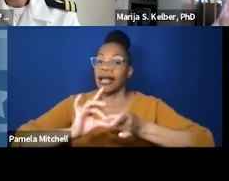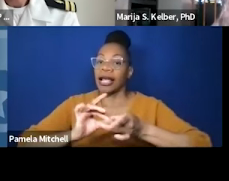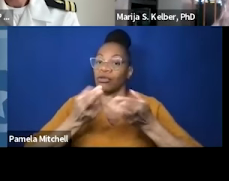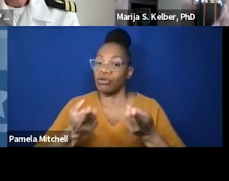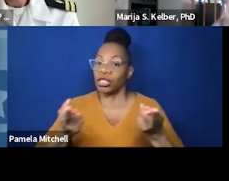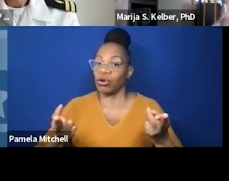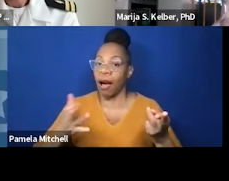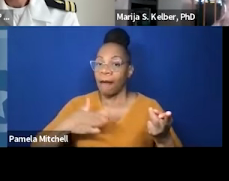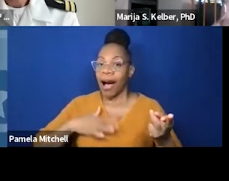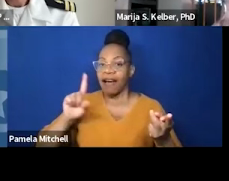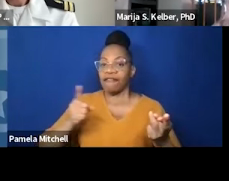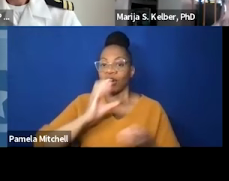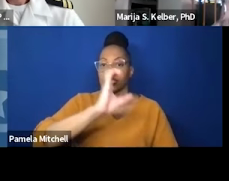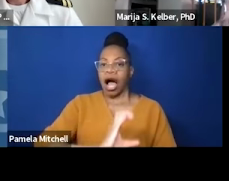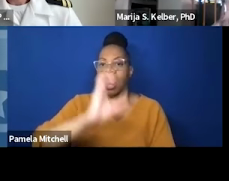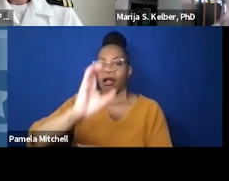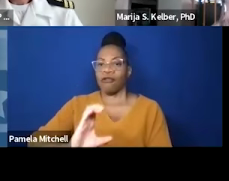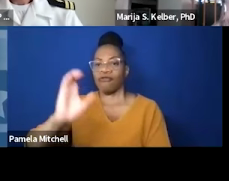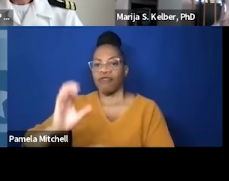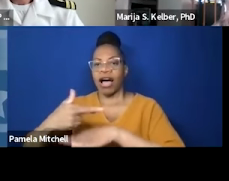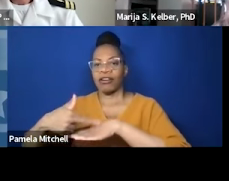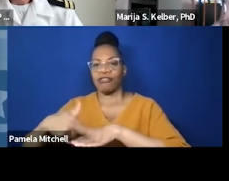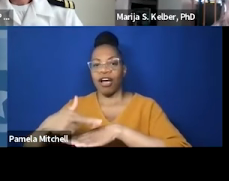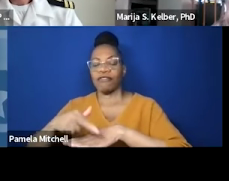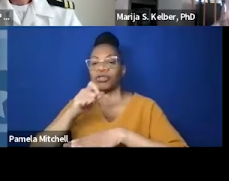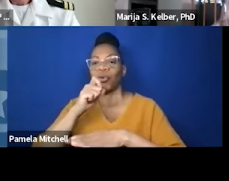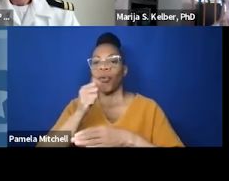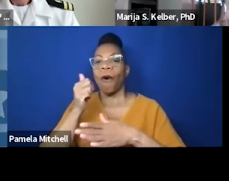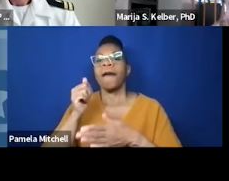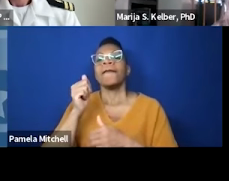My first Colorado reference here is Colorado actually passed a law a number of years ago